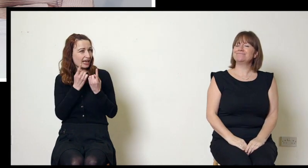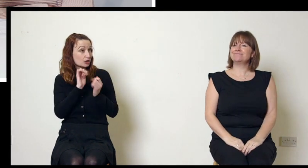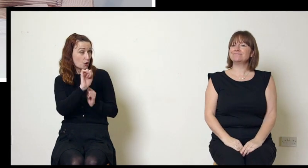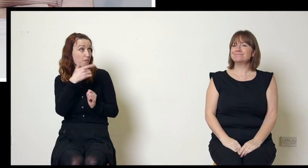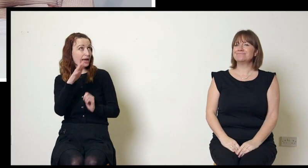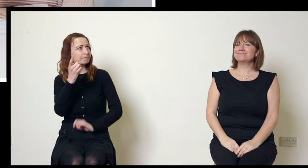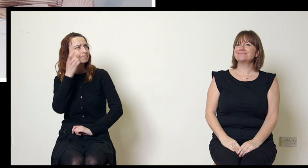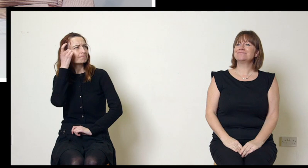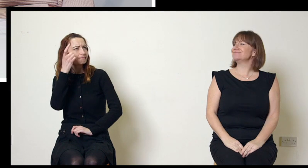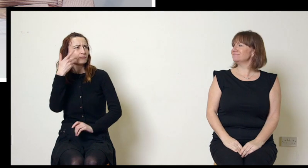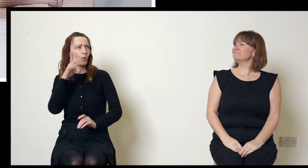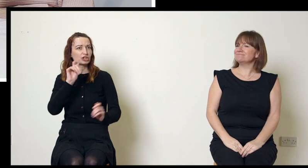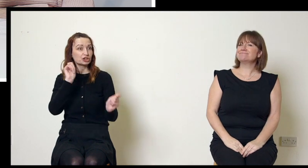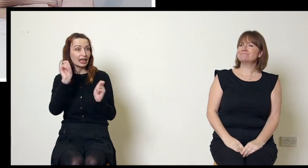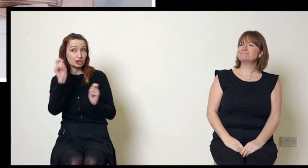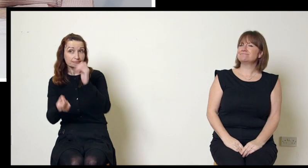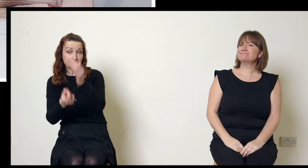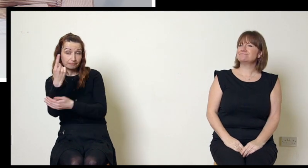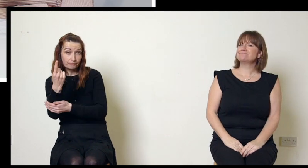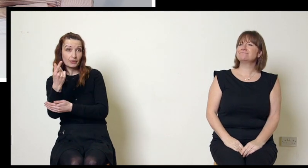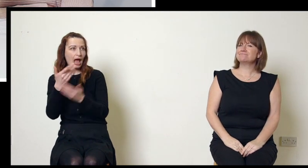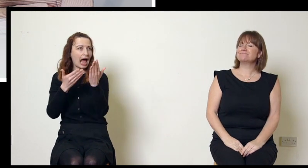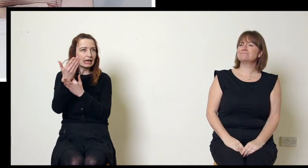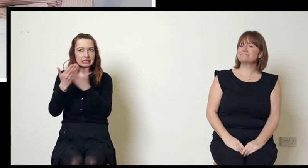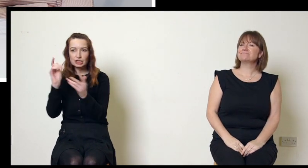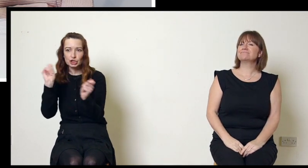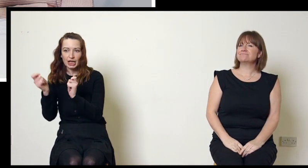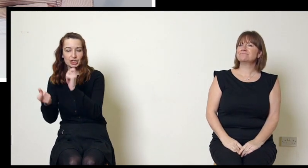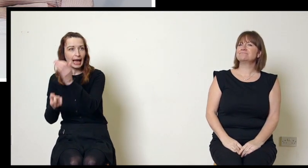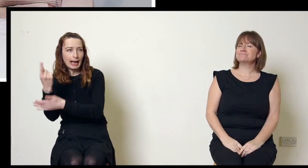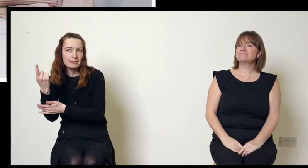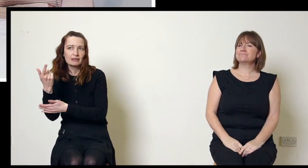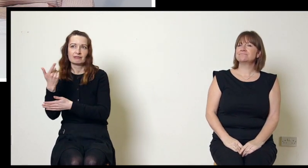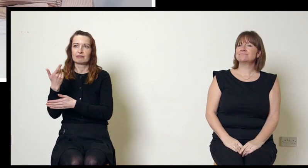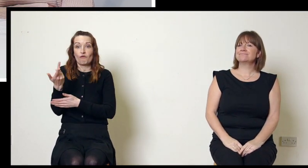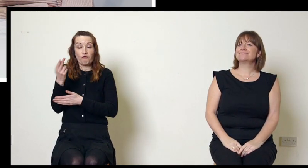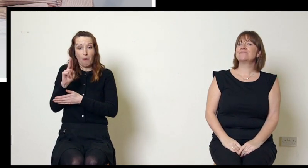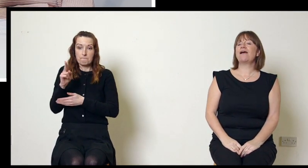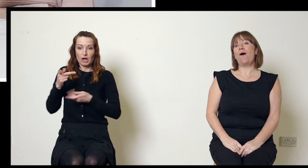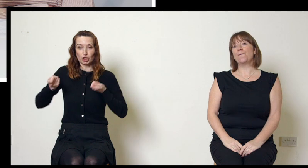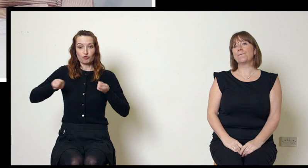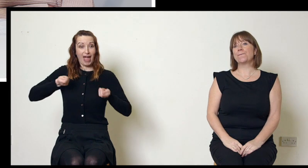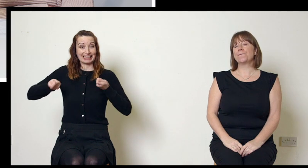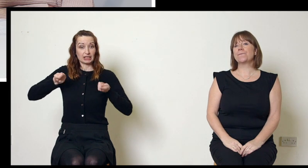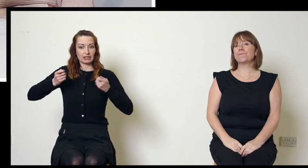Changes that have been made, access changes that have been made that have been from a director's point of view, really powerful.